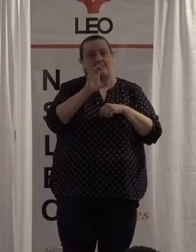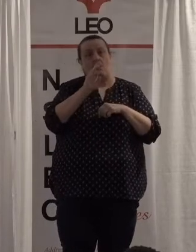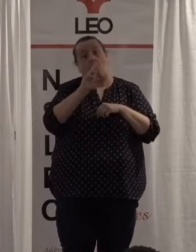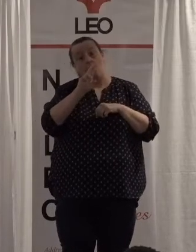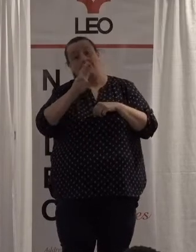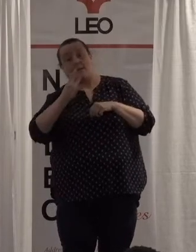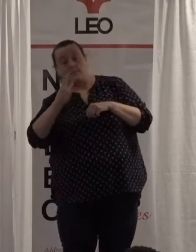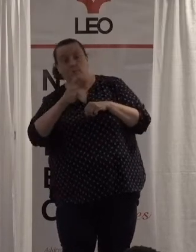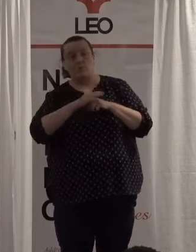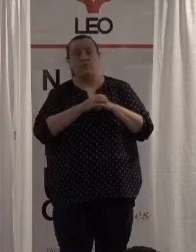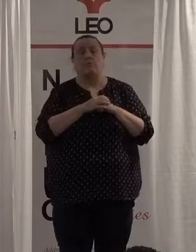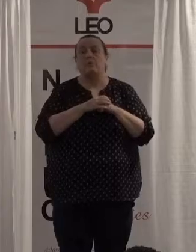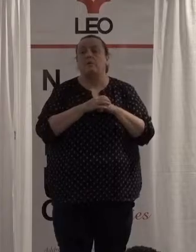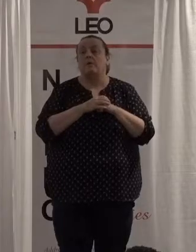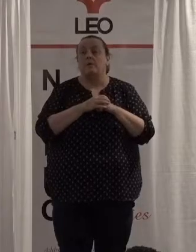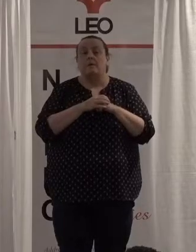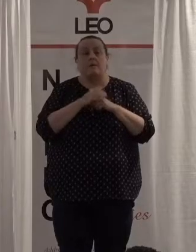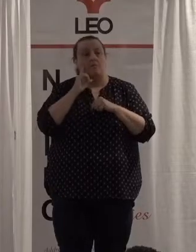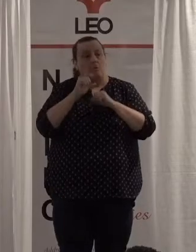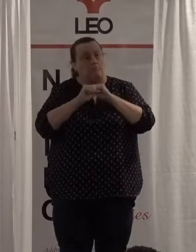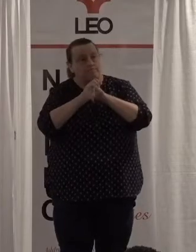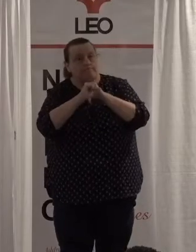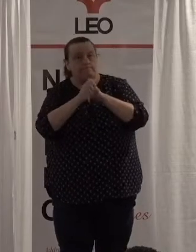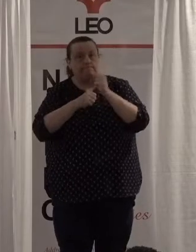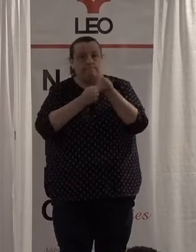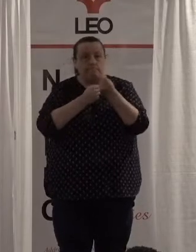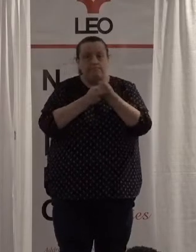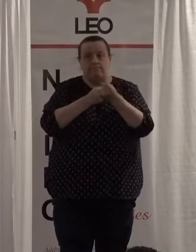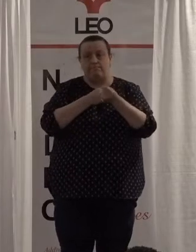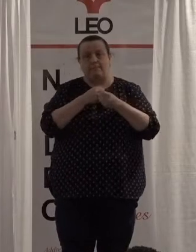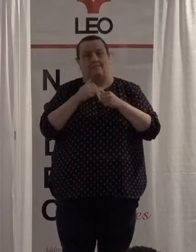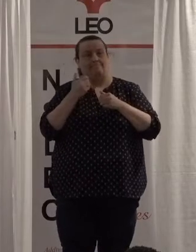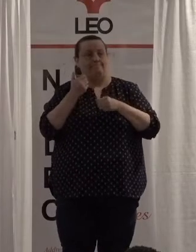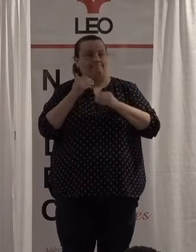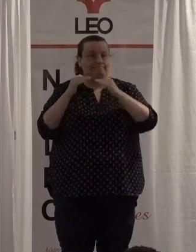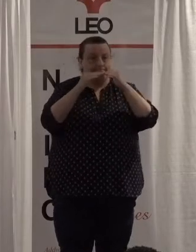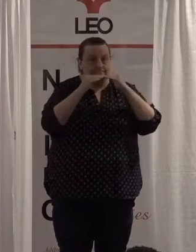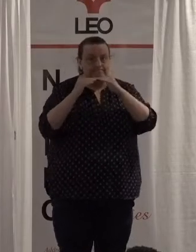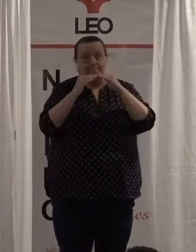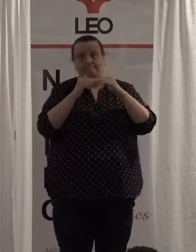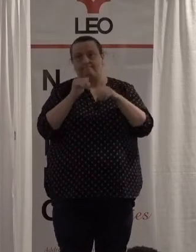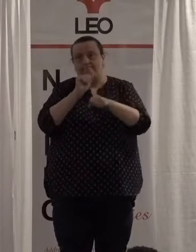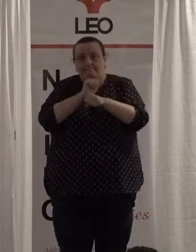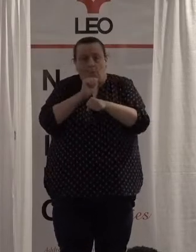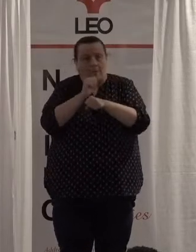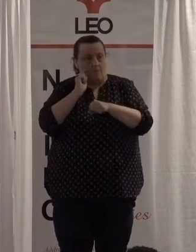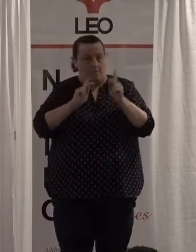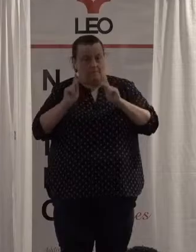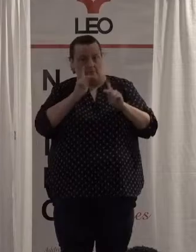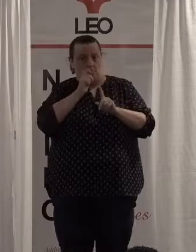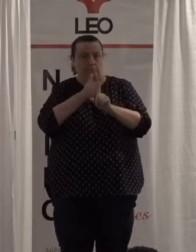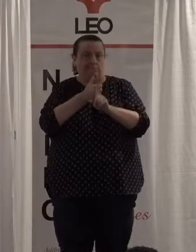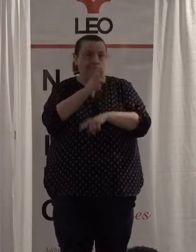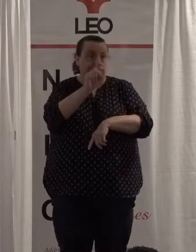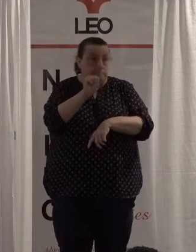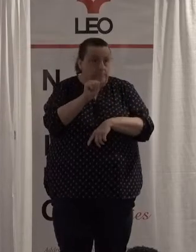TO PROMOTE AND SUPPORT MEANINGFUL AND EQUITABLE EMPLOYMENT OF PEOPLE WITH DISABILITIES IS THEIR MISSION.